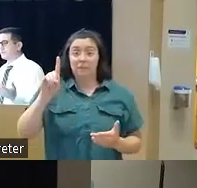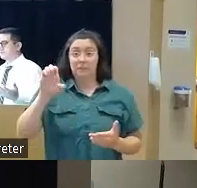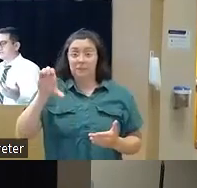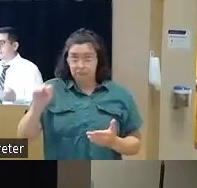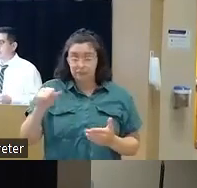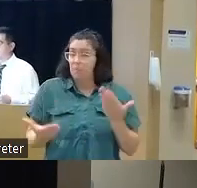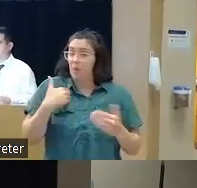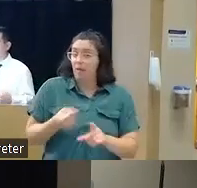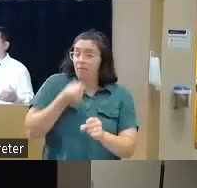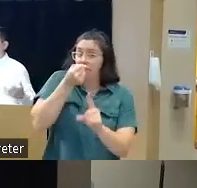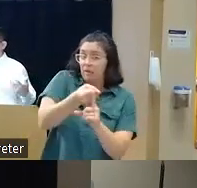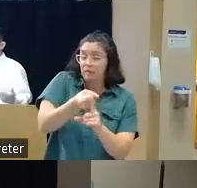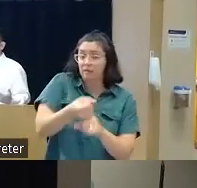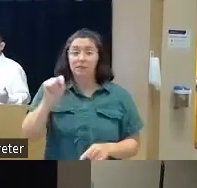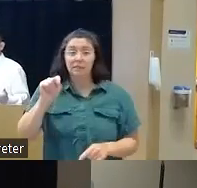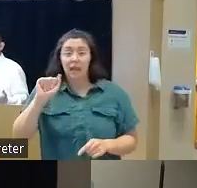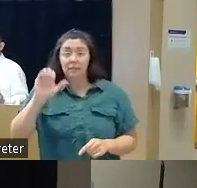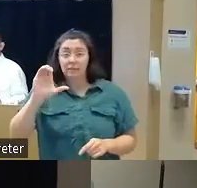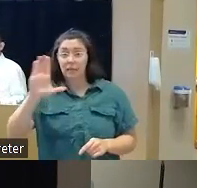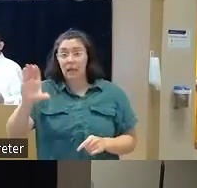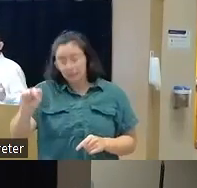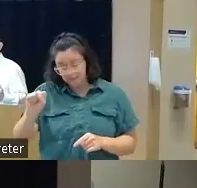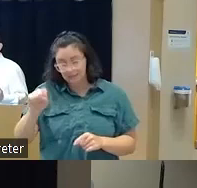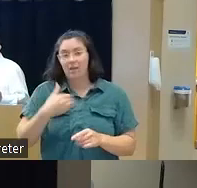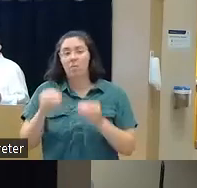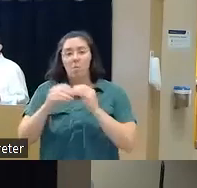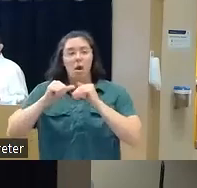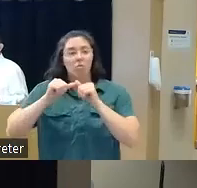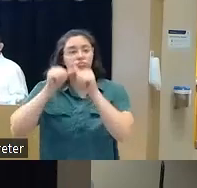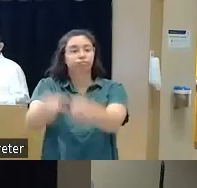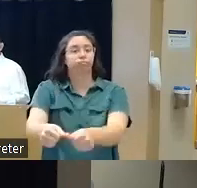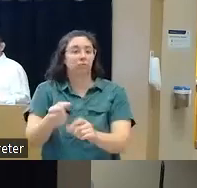while Tacs might have some more longer term effects and so those things are really interesting